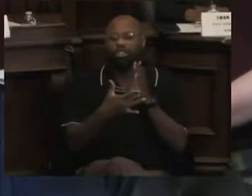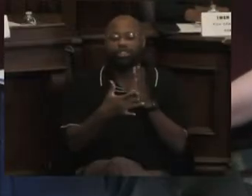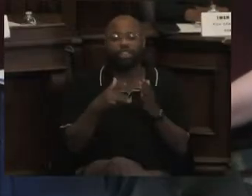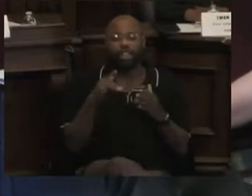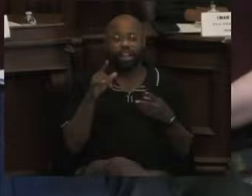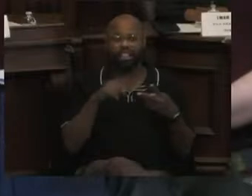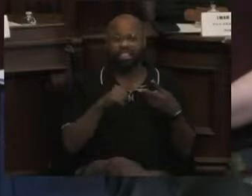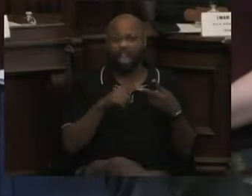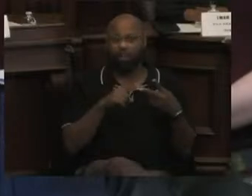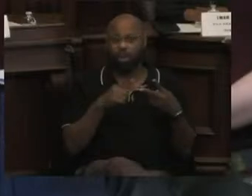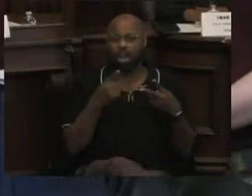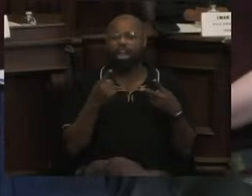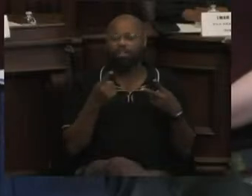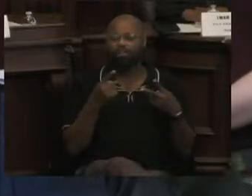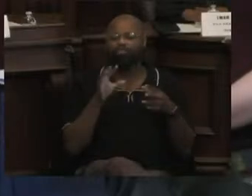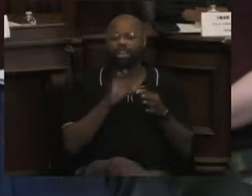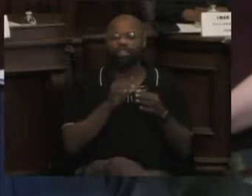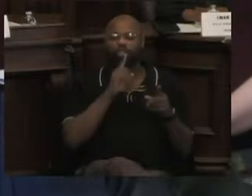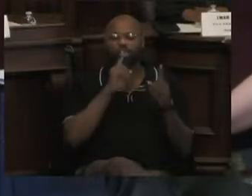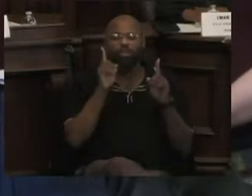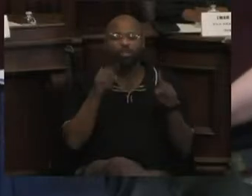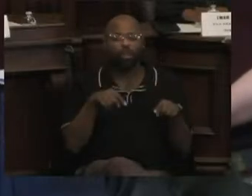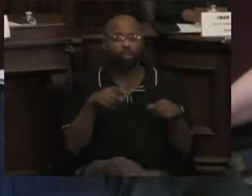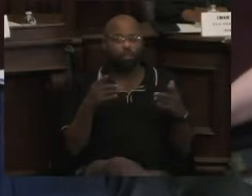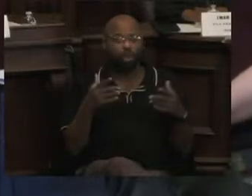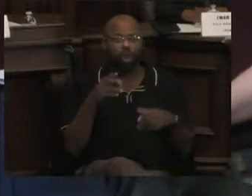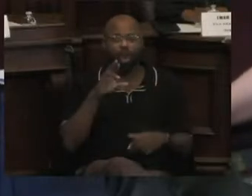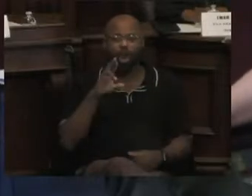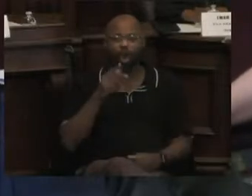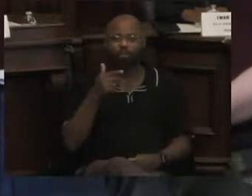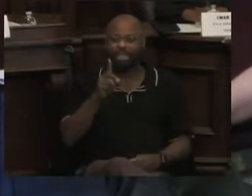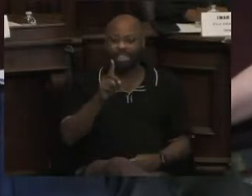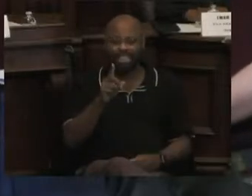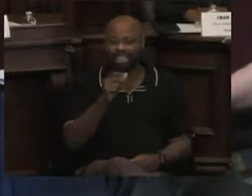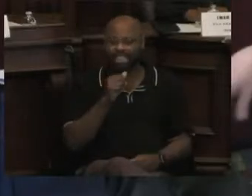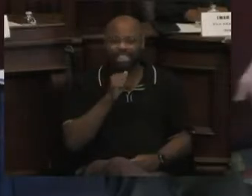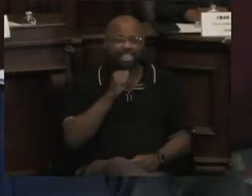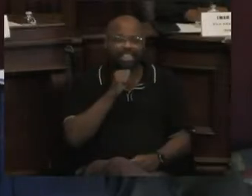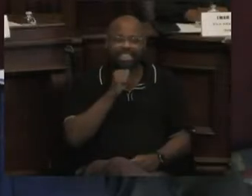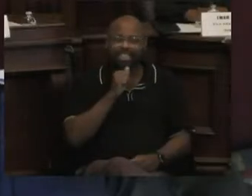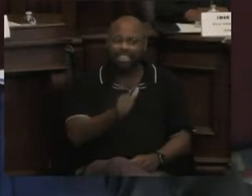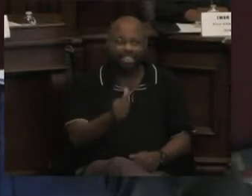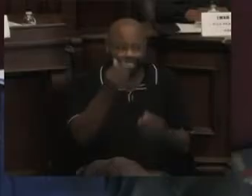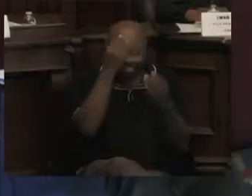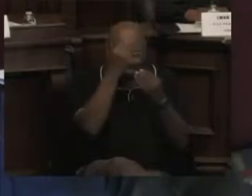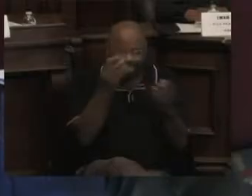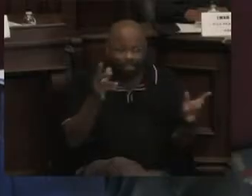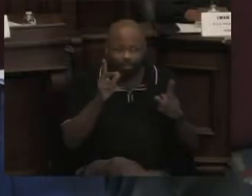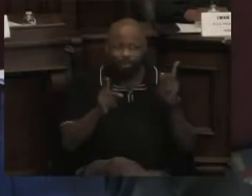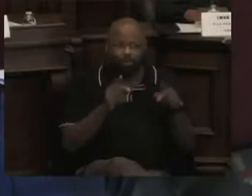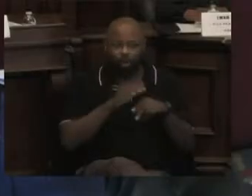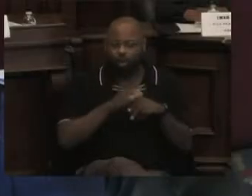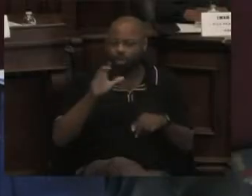they're implementing new surveillance technology. This particular recommendation was